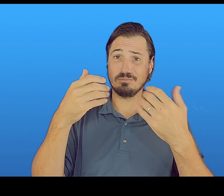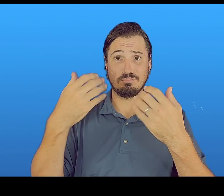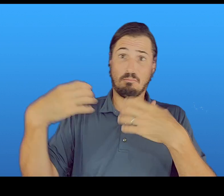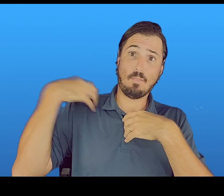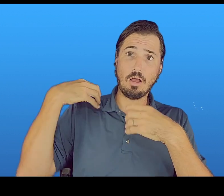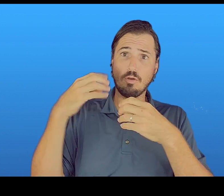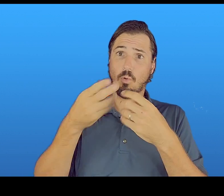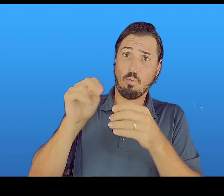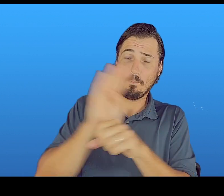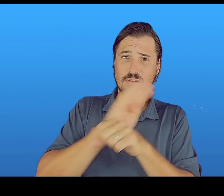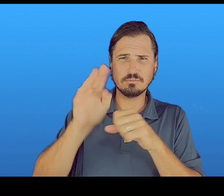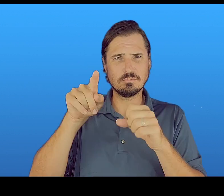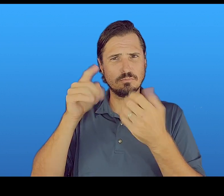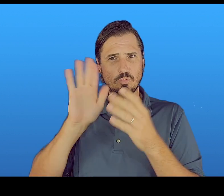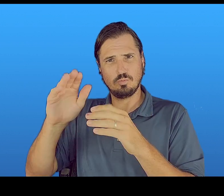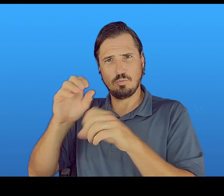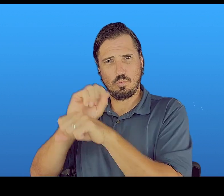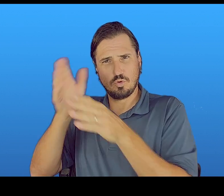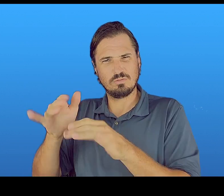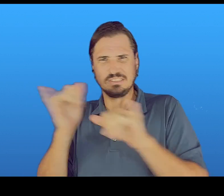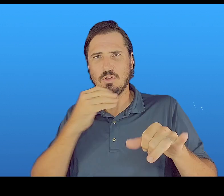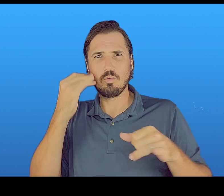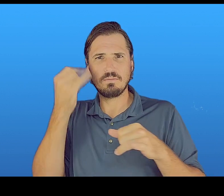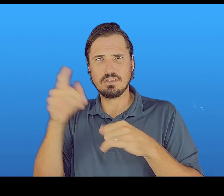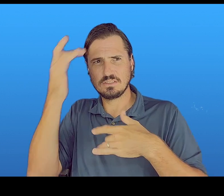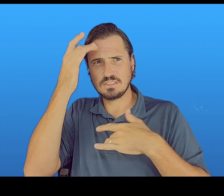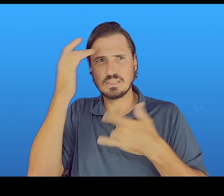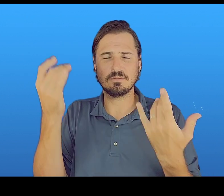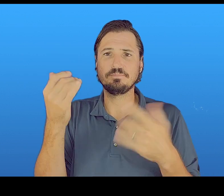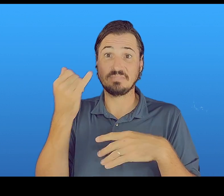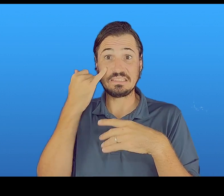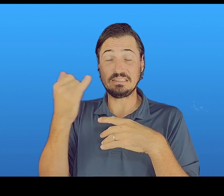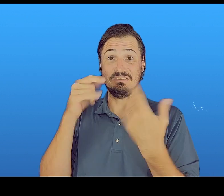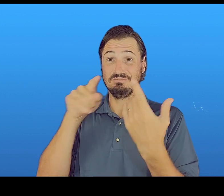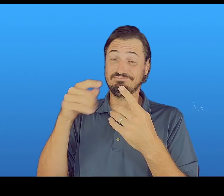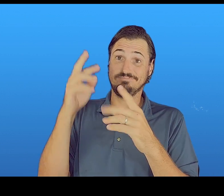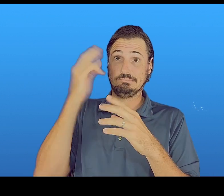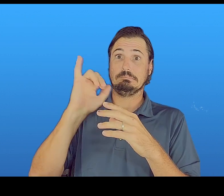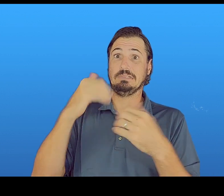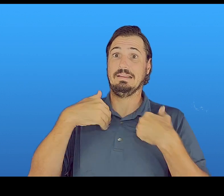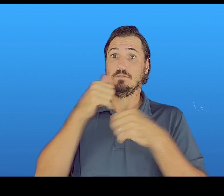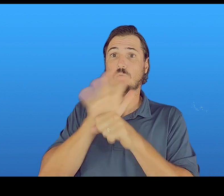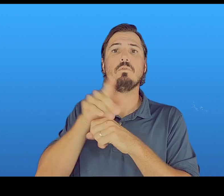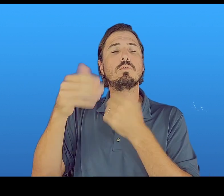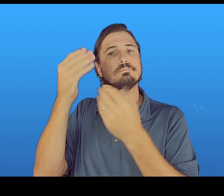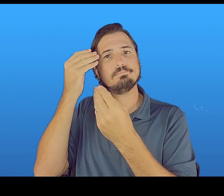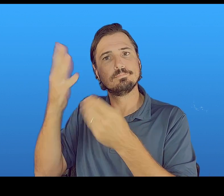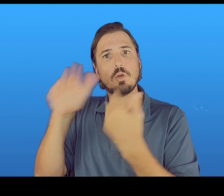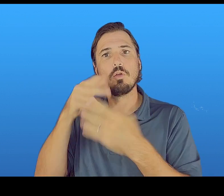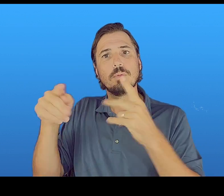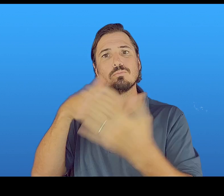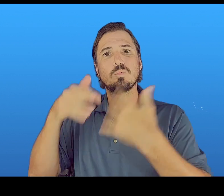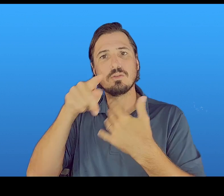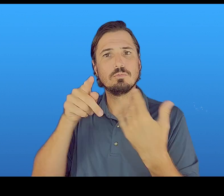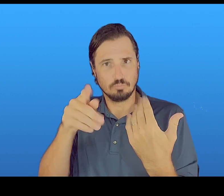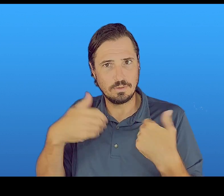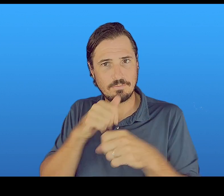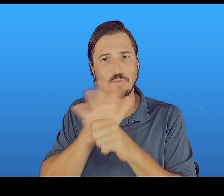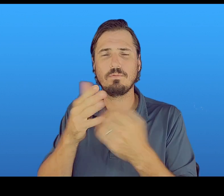If you do test positive, don’t wait for the Department of Health to call. Isolate yourself at home, and let your close contacts know they’ve been exposed and should quarantine